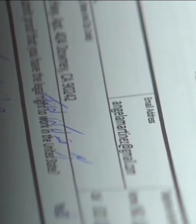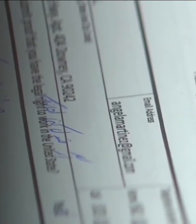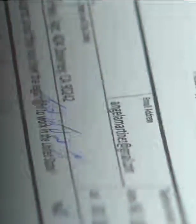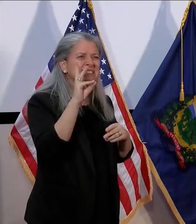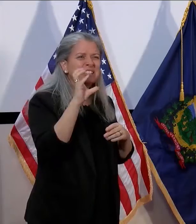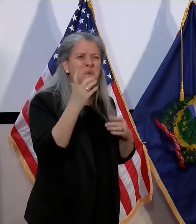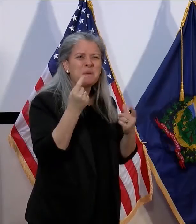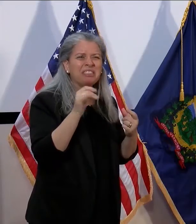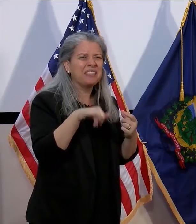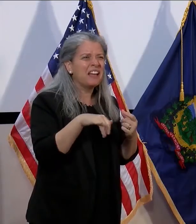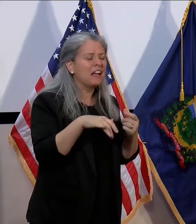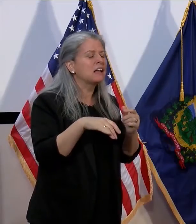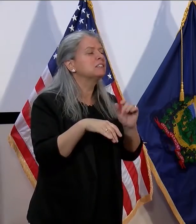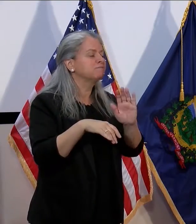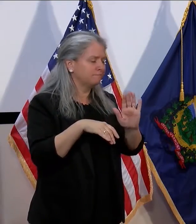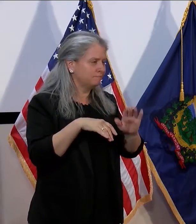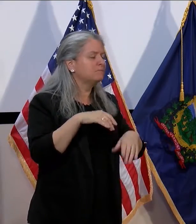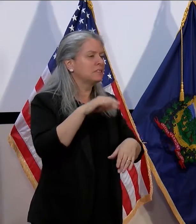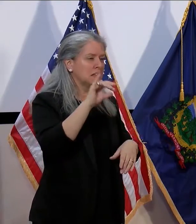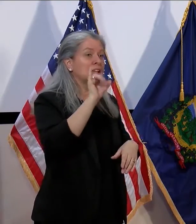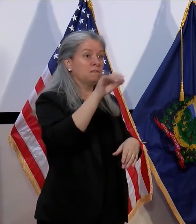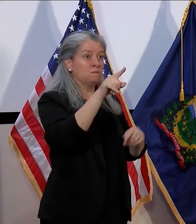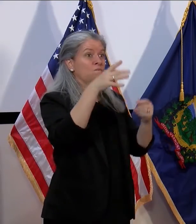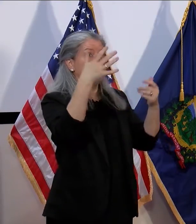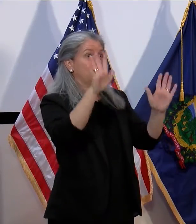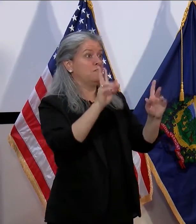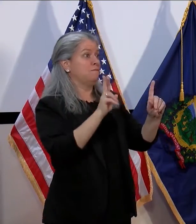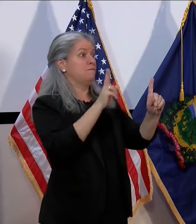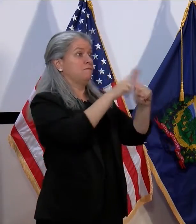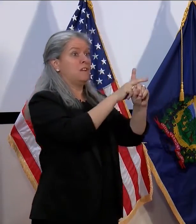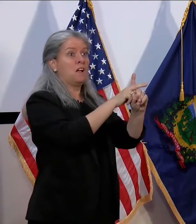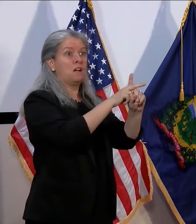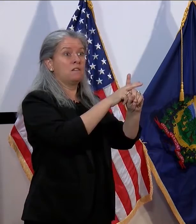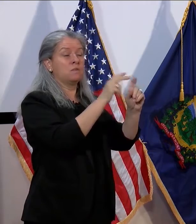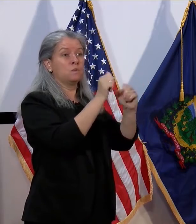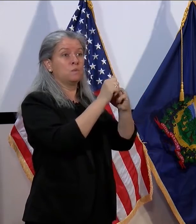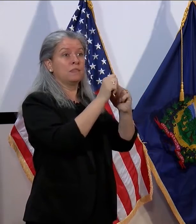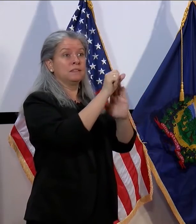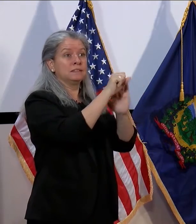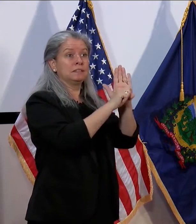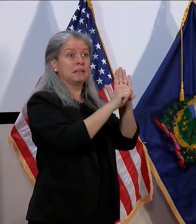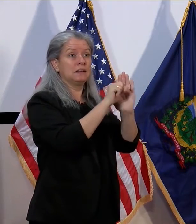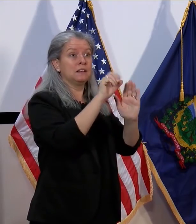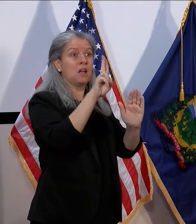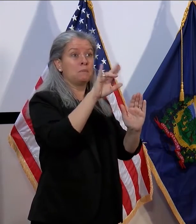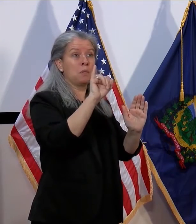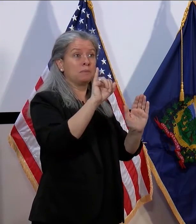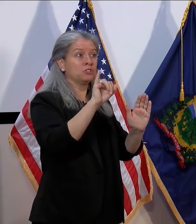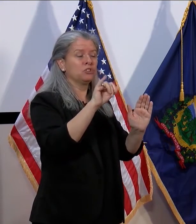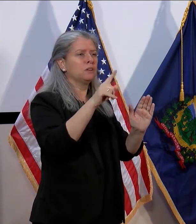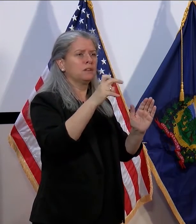THE FEDERAL GOVERNMENT .. FOR THE NEXT FOUR MONTHS.MICHAEL HARRINGTON"If you have already filed a claim with the department, there is nothing